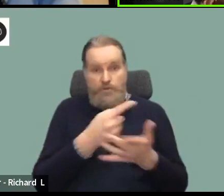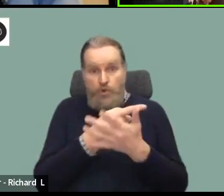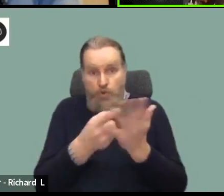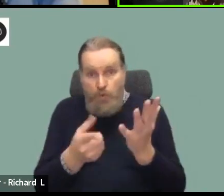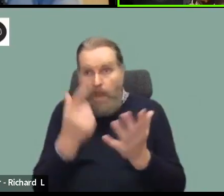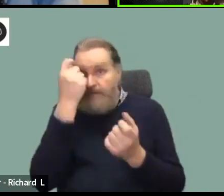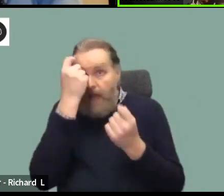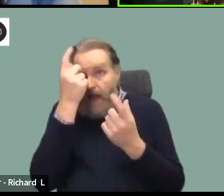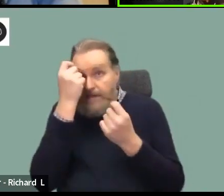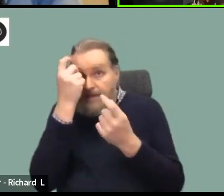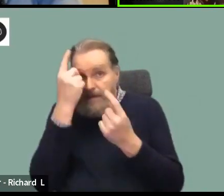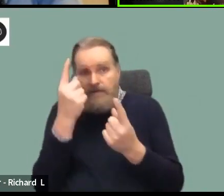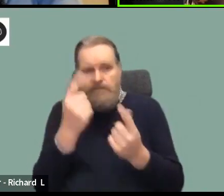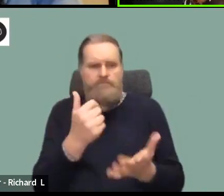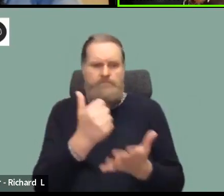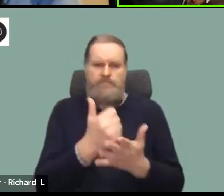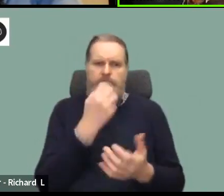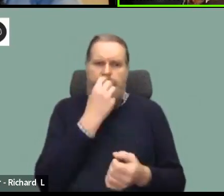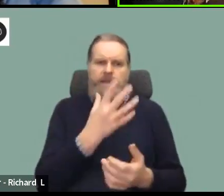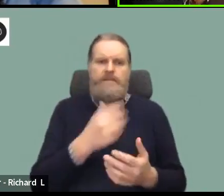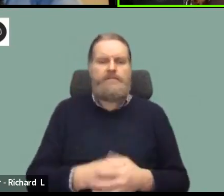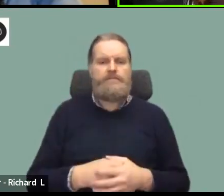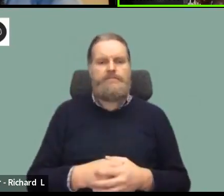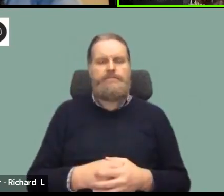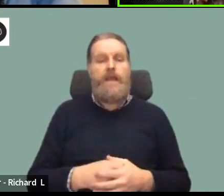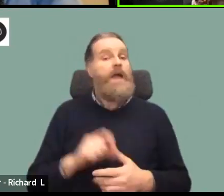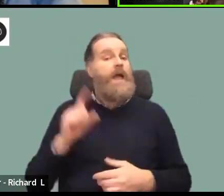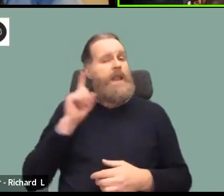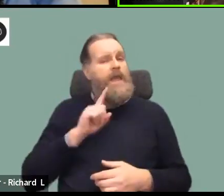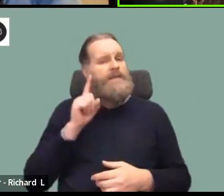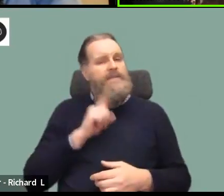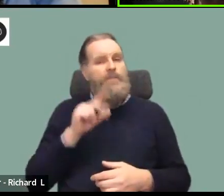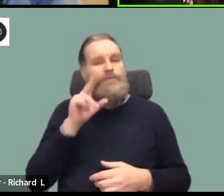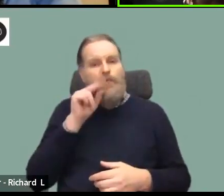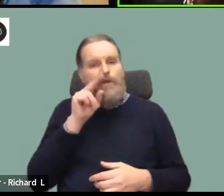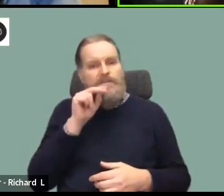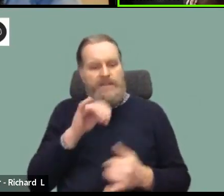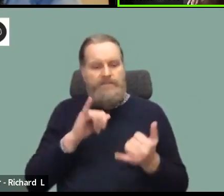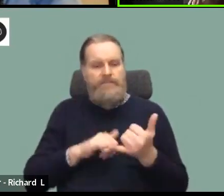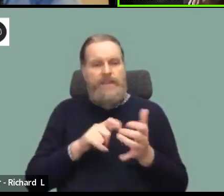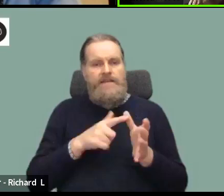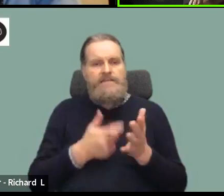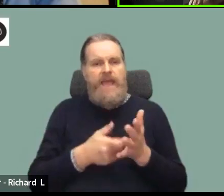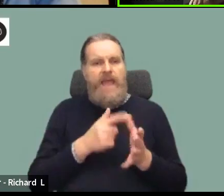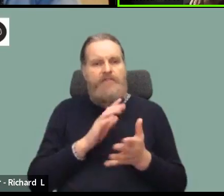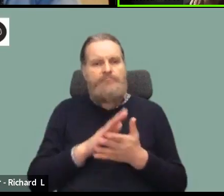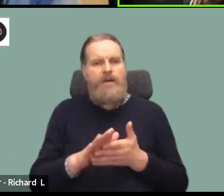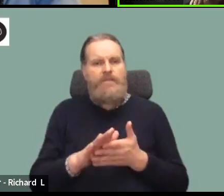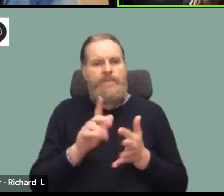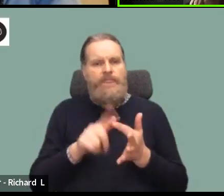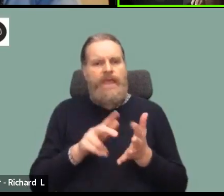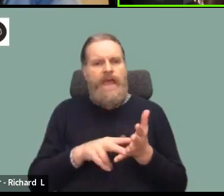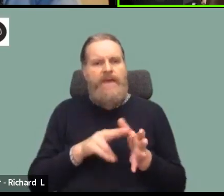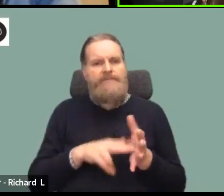fundraising. will be be very. lcome, sir Sarah ovens who's the branch ovens who's the branch chair of the DVLA. Brown Branch and Swans he says Branch and Swans he says the